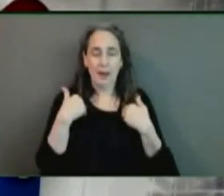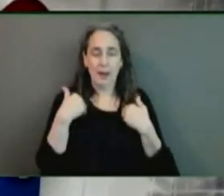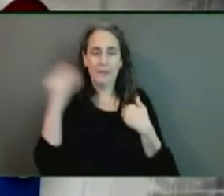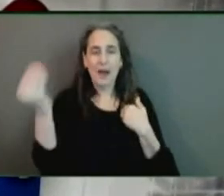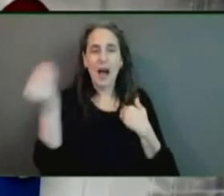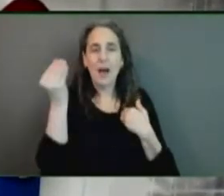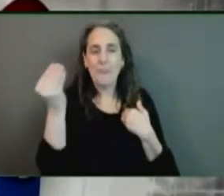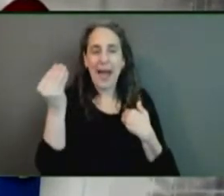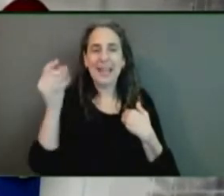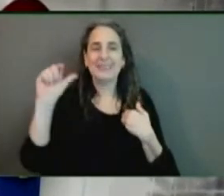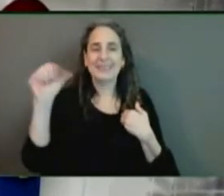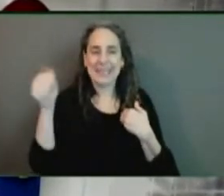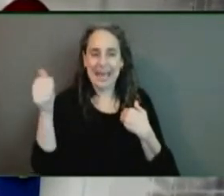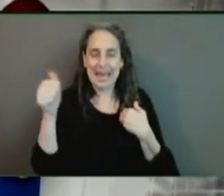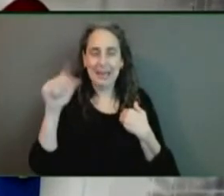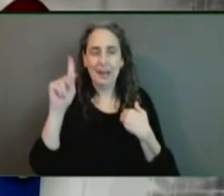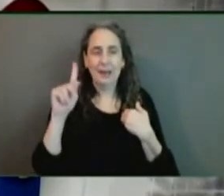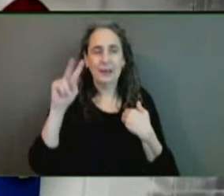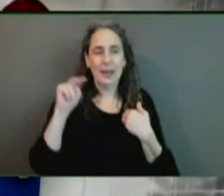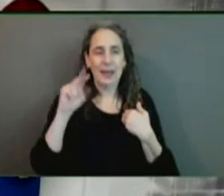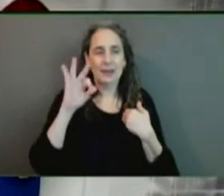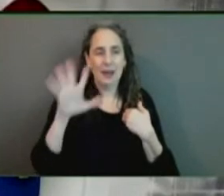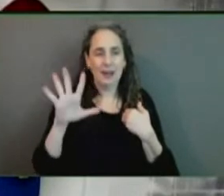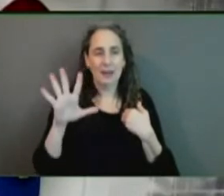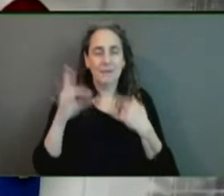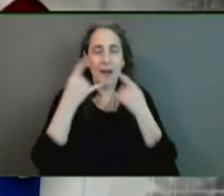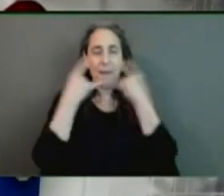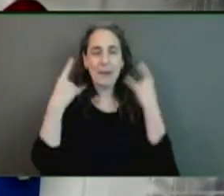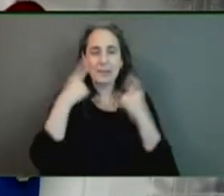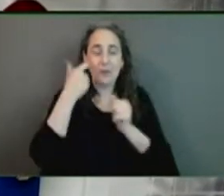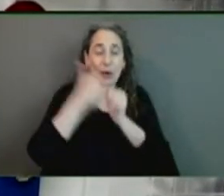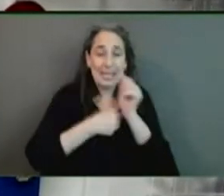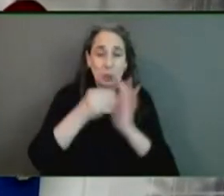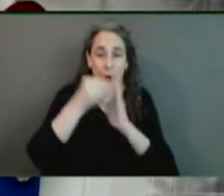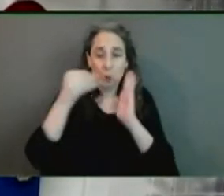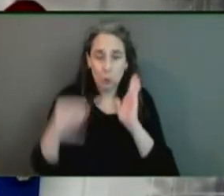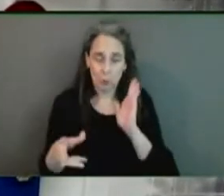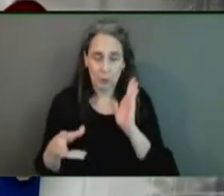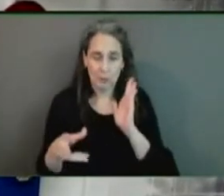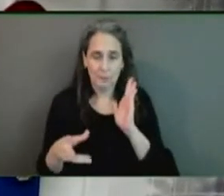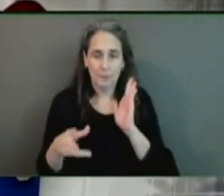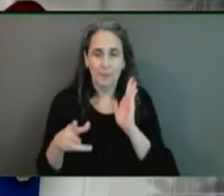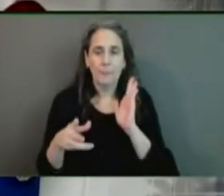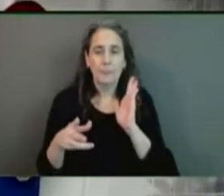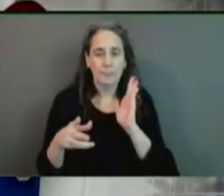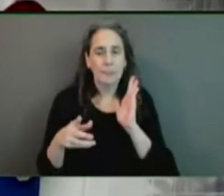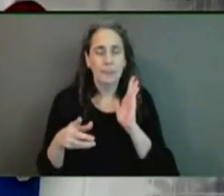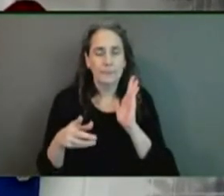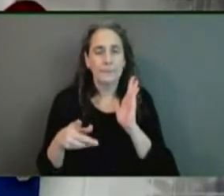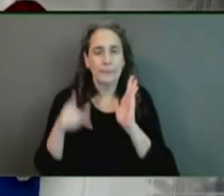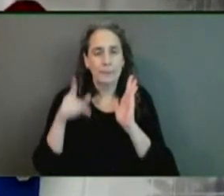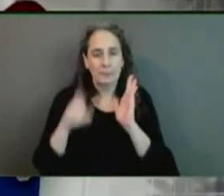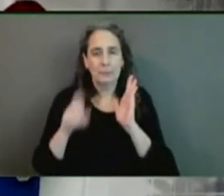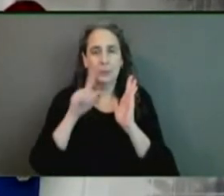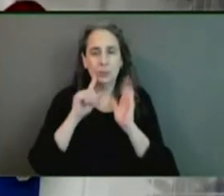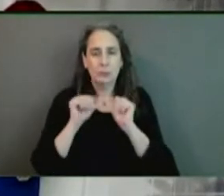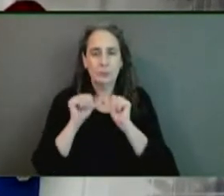have received A pack of 10 of K